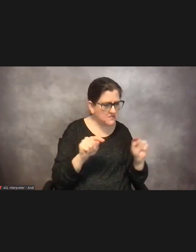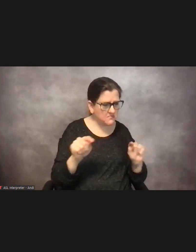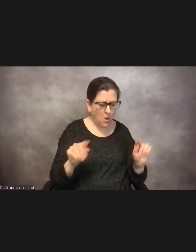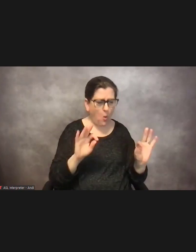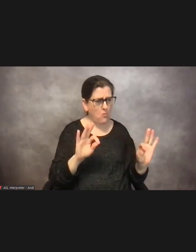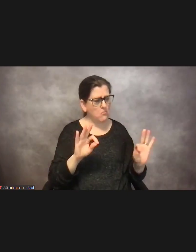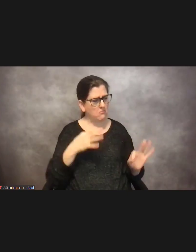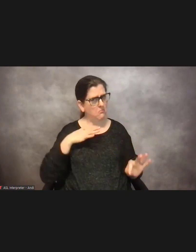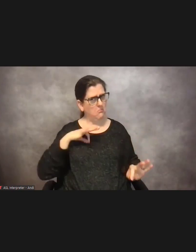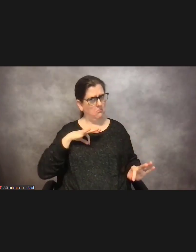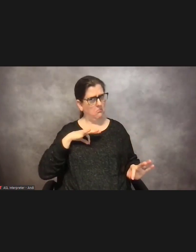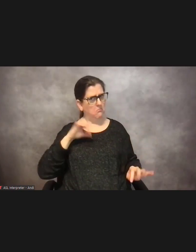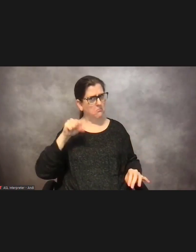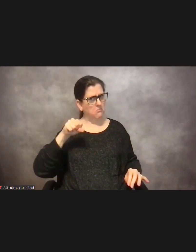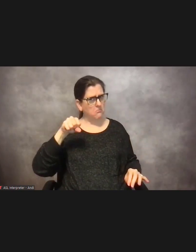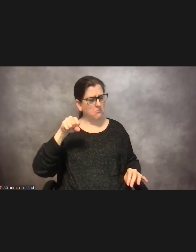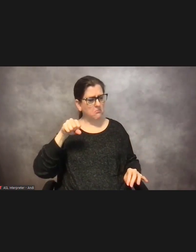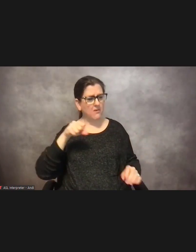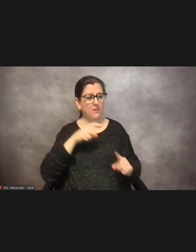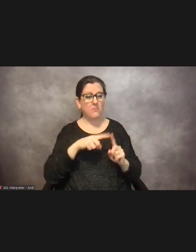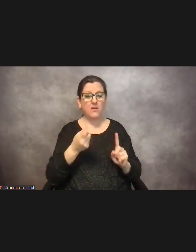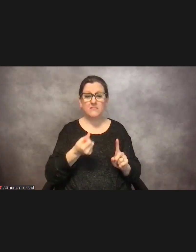dashboard, and that can be helpful, but that person is not going to